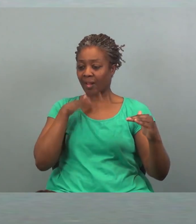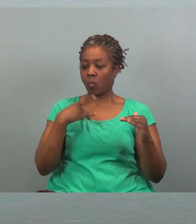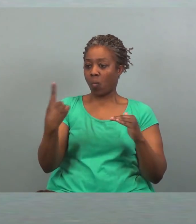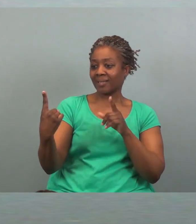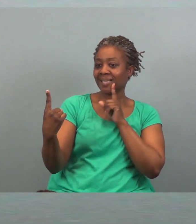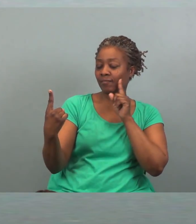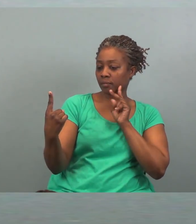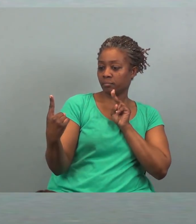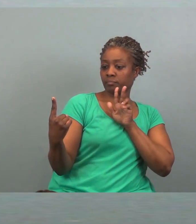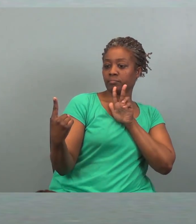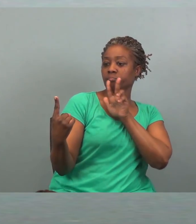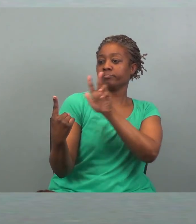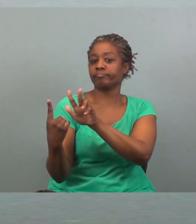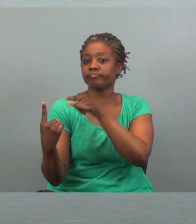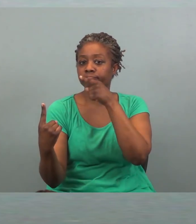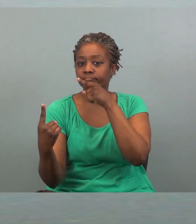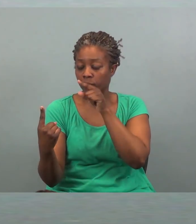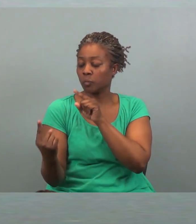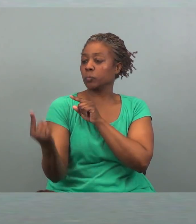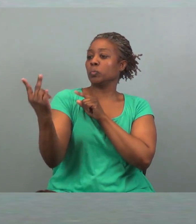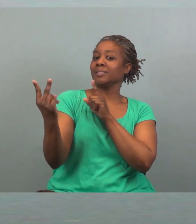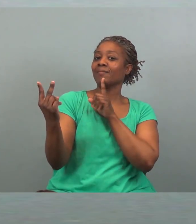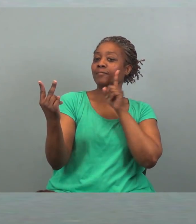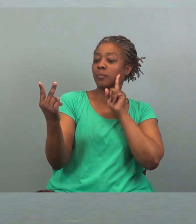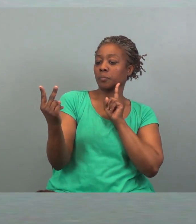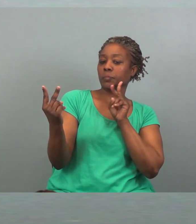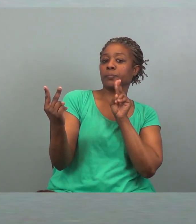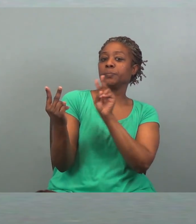in the room. Instead of one Deaf person faced with 2 hearing people, now there are equal numbers of